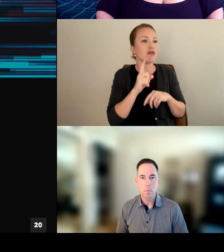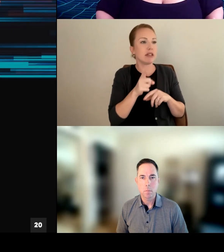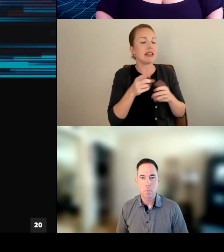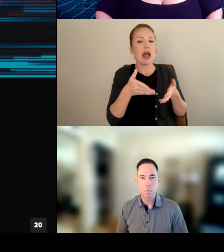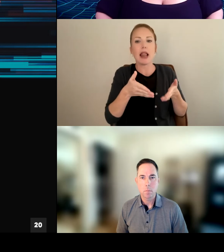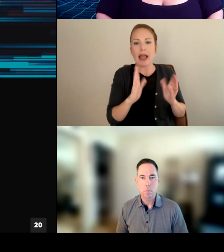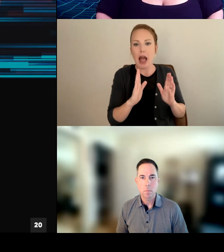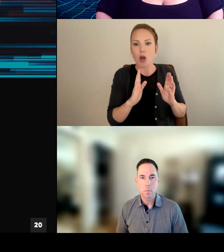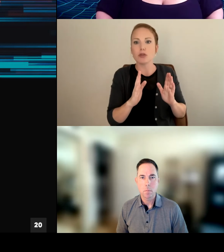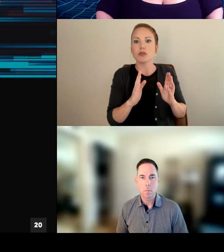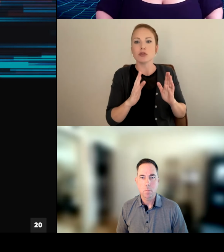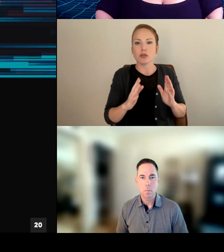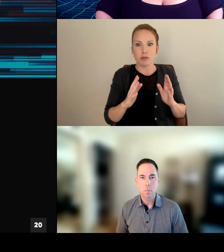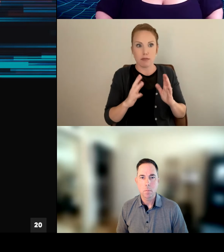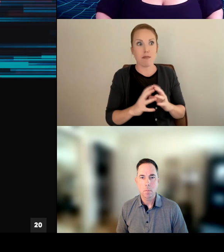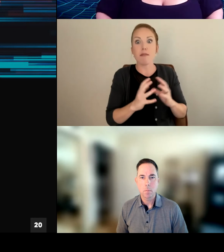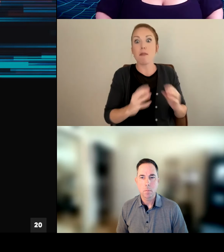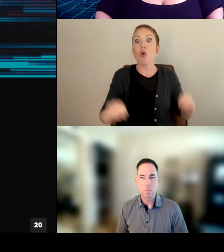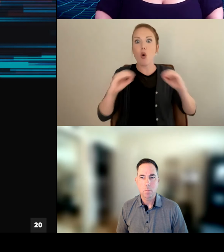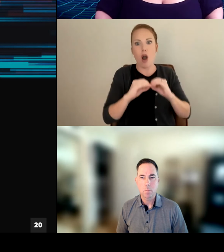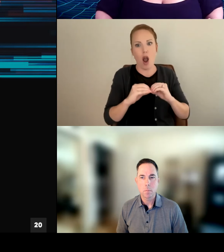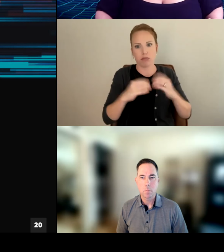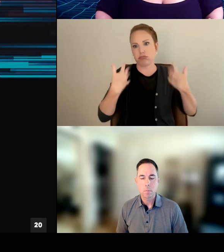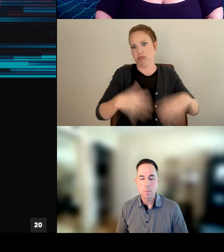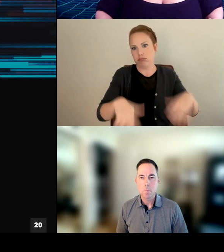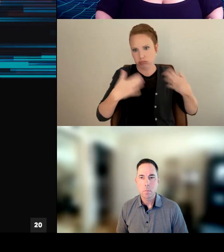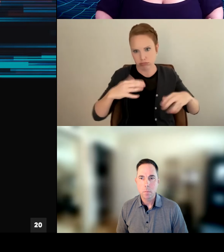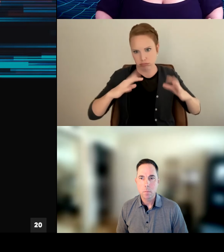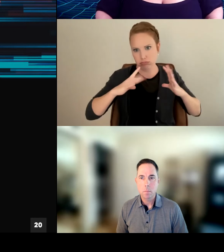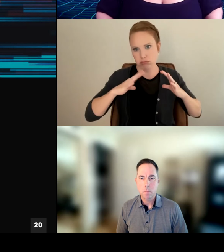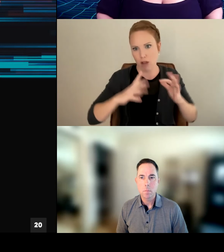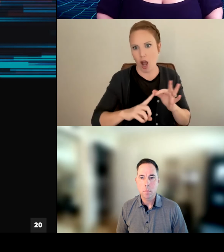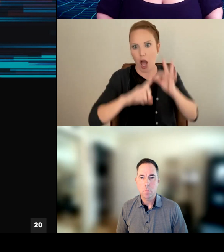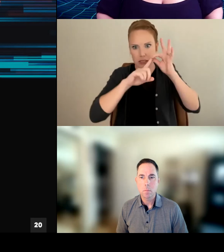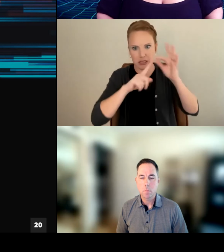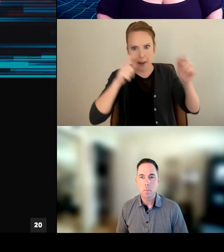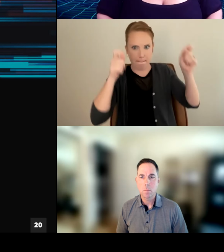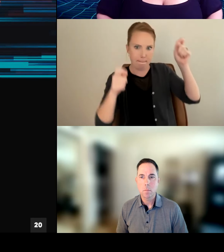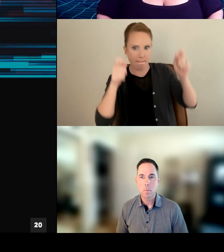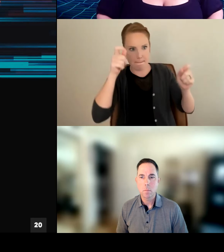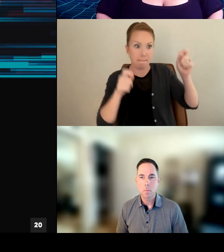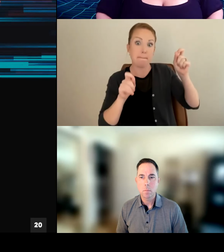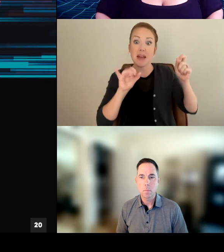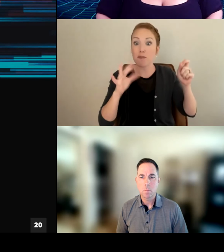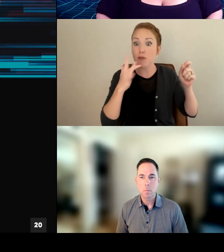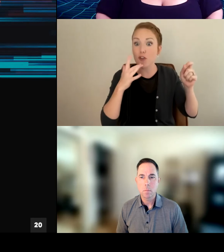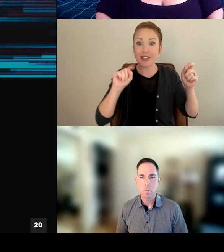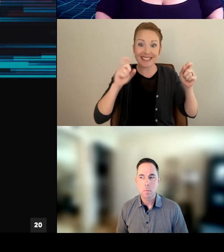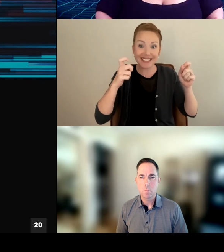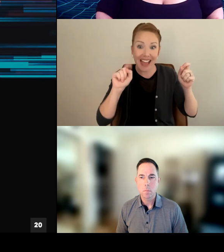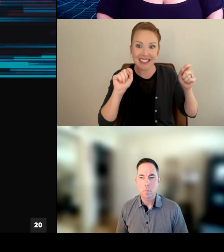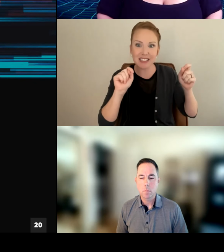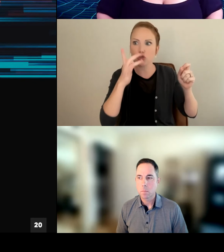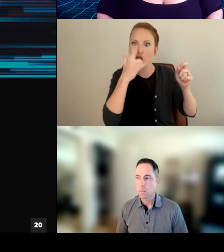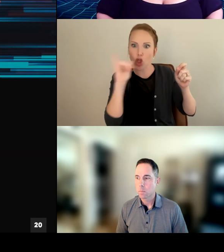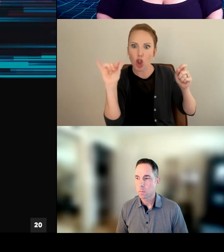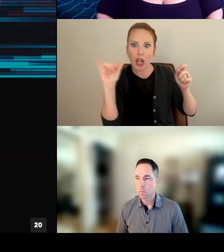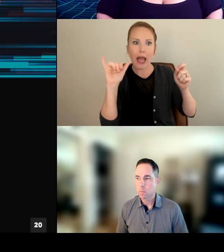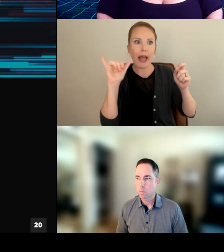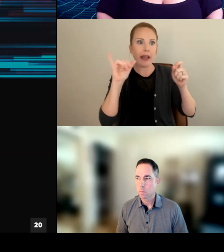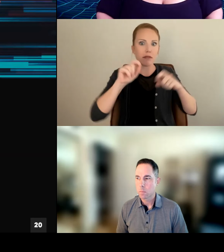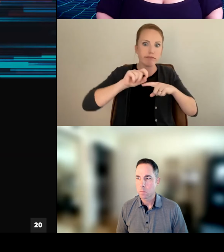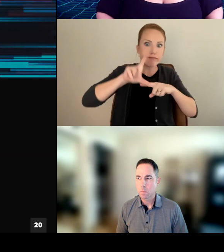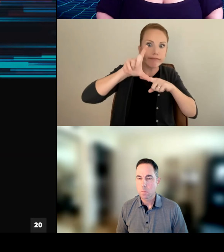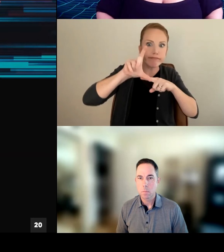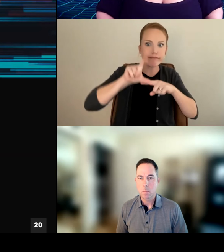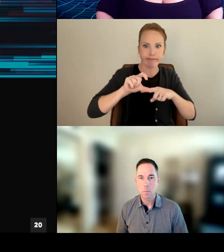way more customization, even more than you see. If you need text to be a certain way, if you need or